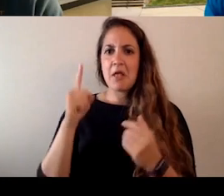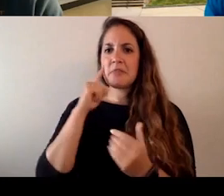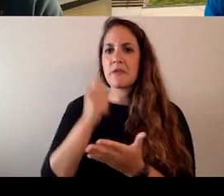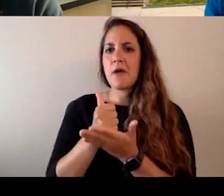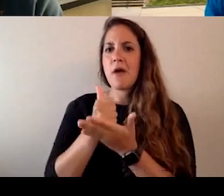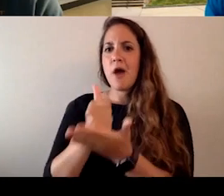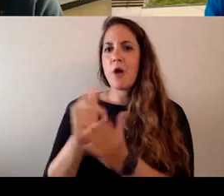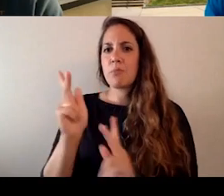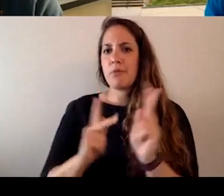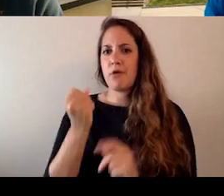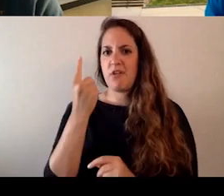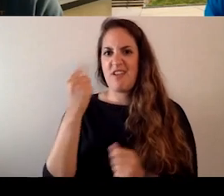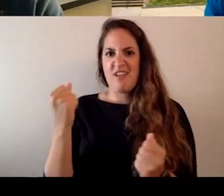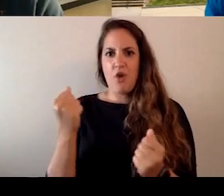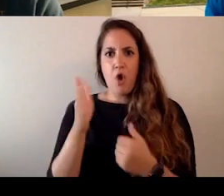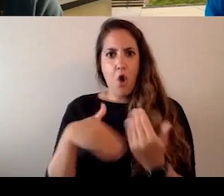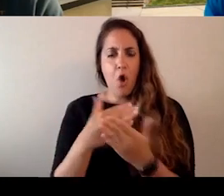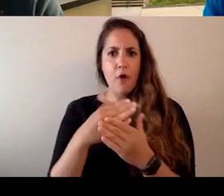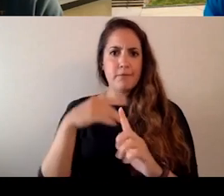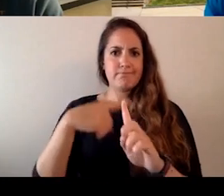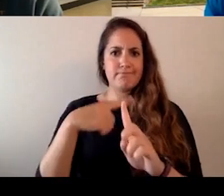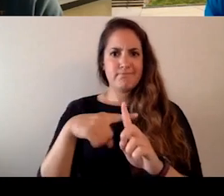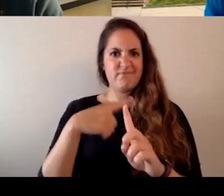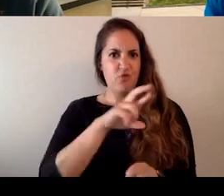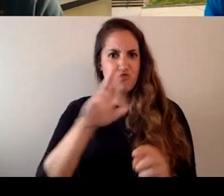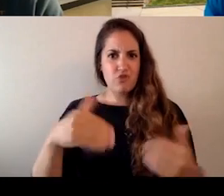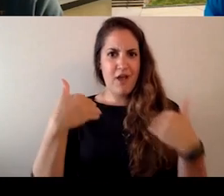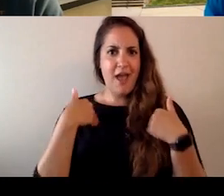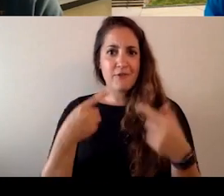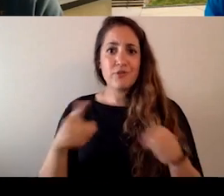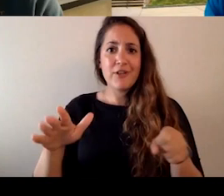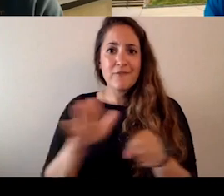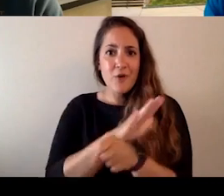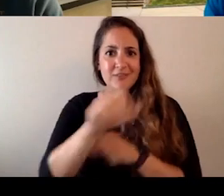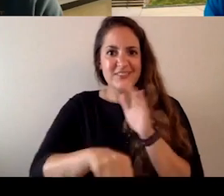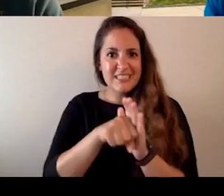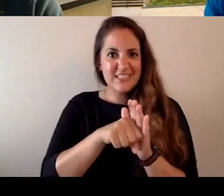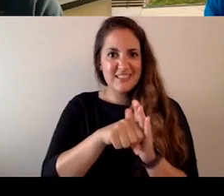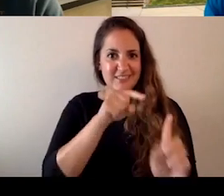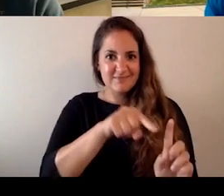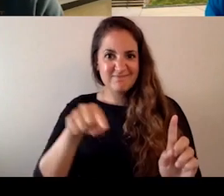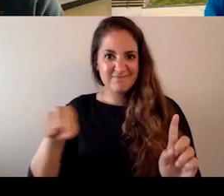of all the great amenities that Rochester has throughout all the seasons of the year. So thank you for that.